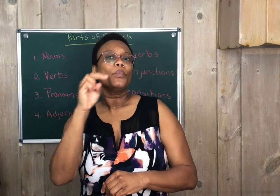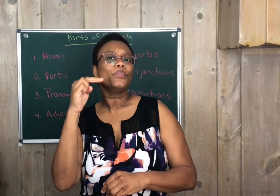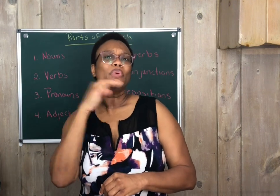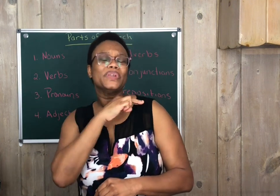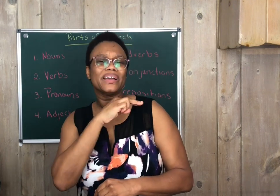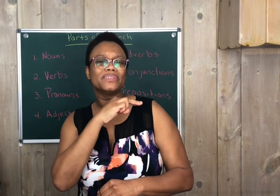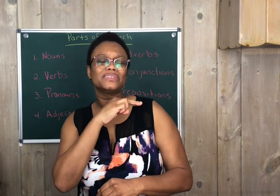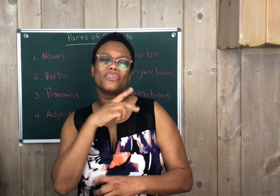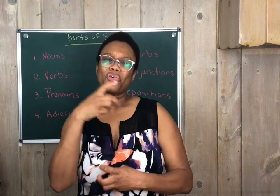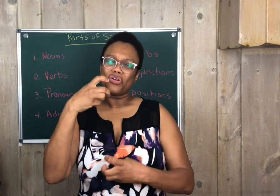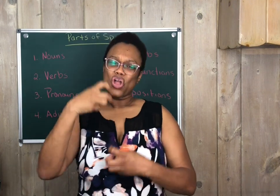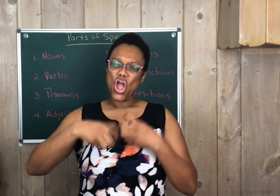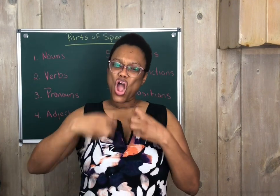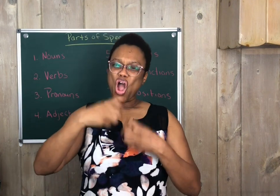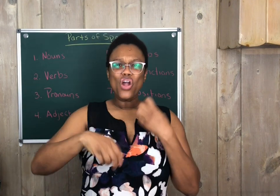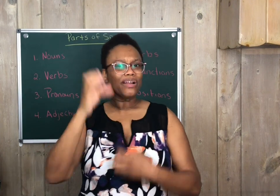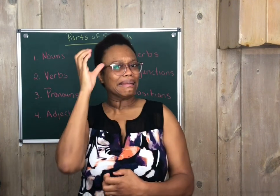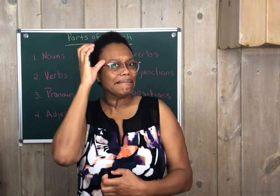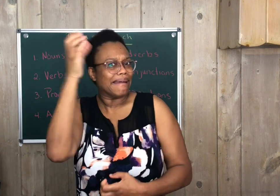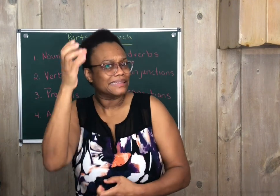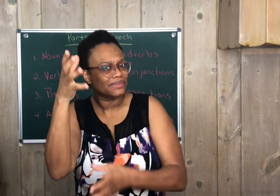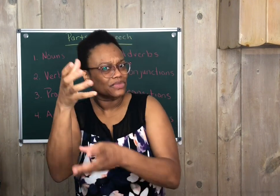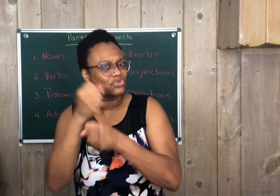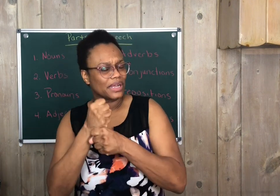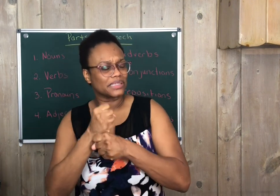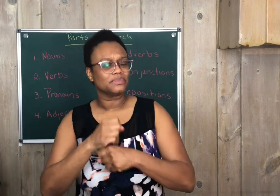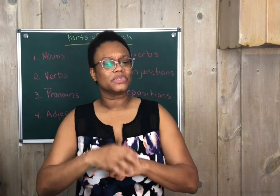Pronouns is a harder concept to grasp